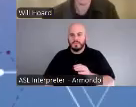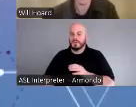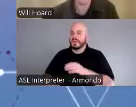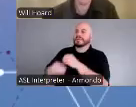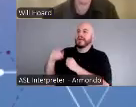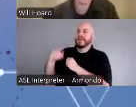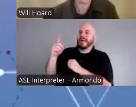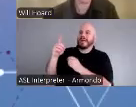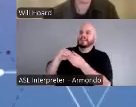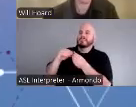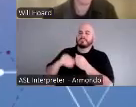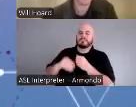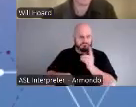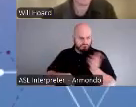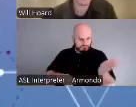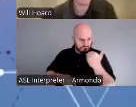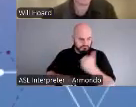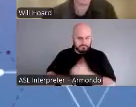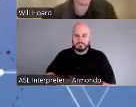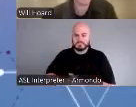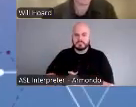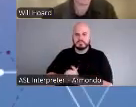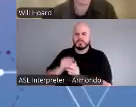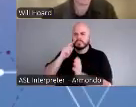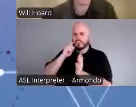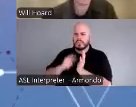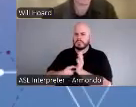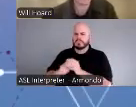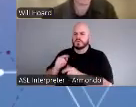Mm-hmm. I noticed a question in the chat